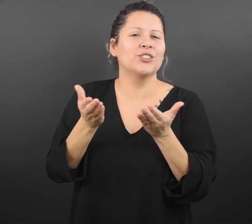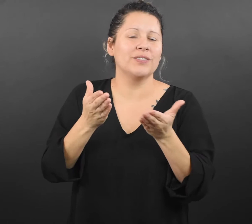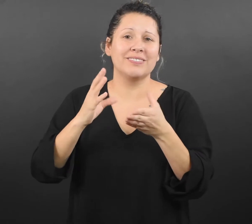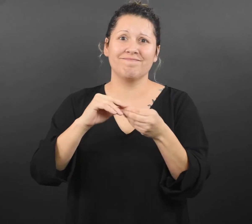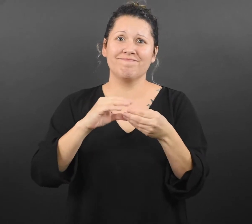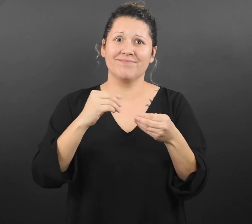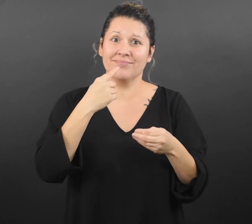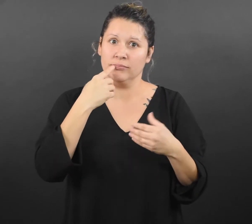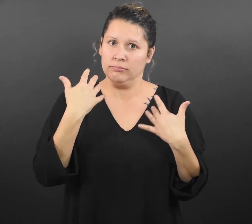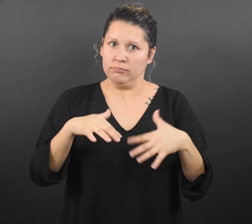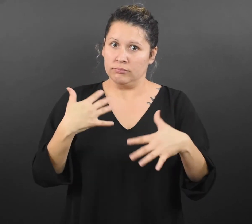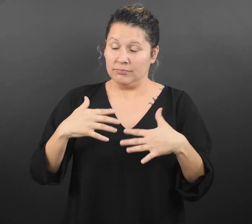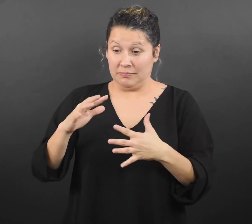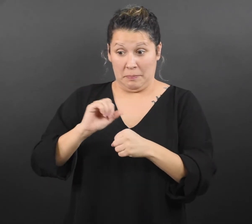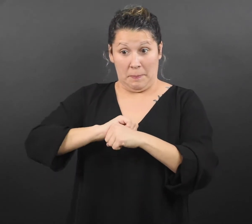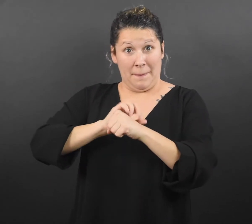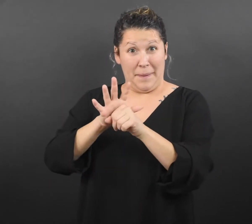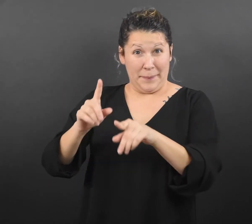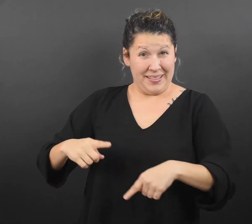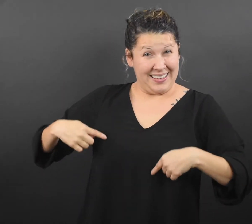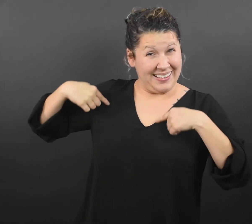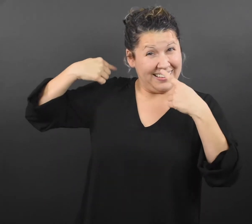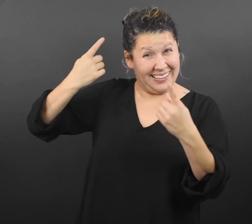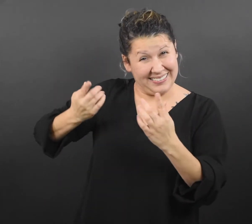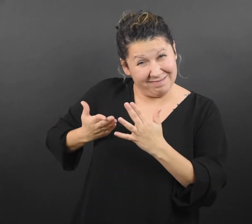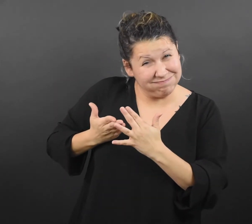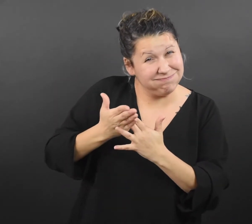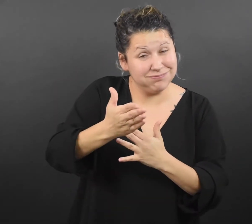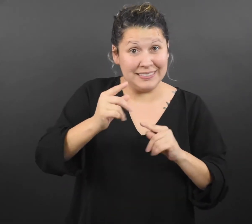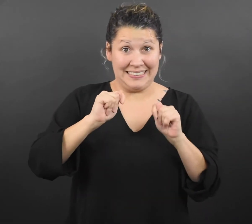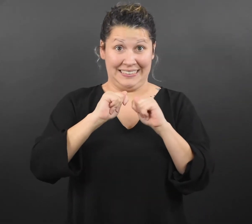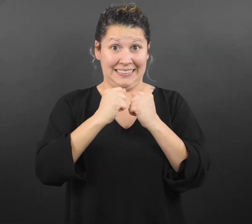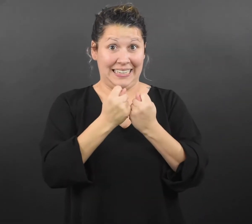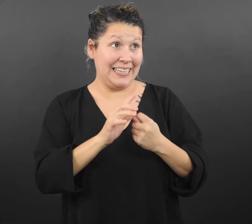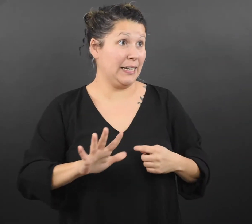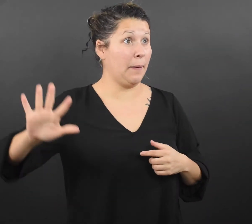“Throughout this pandemic, teams across our health system have pushed through obstacles